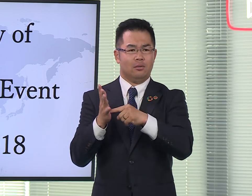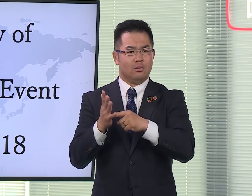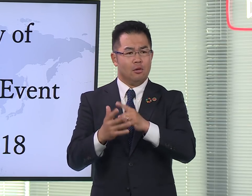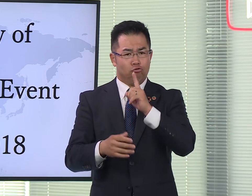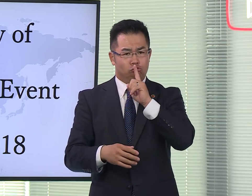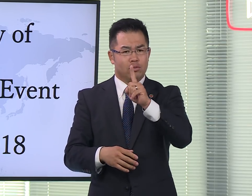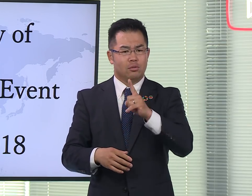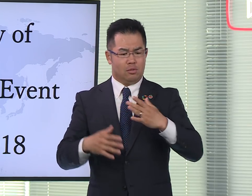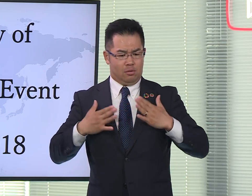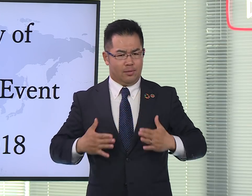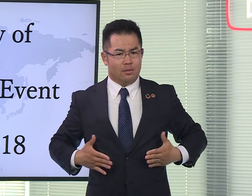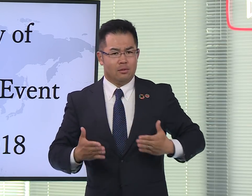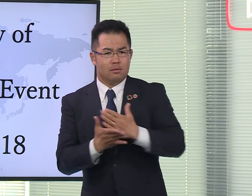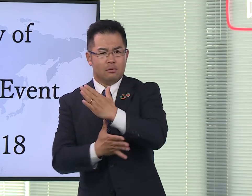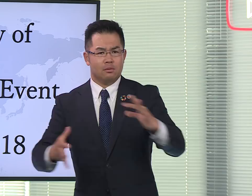already ratified that in each country